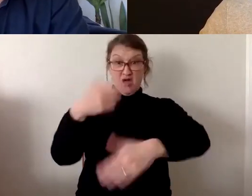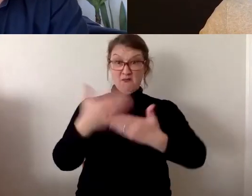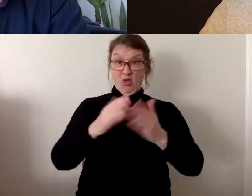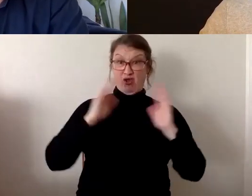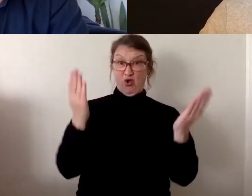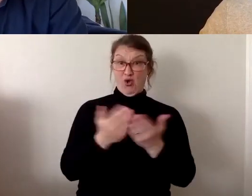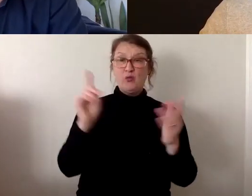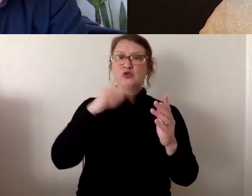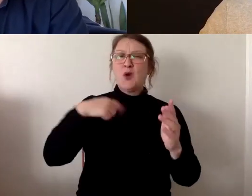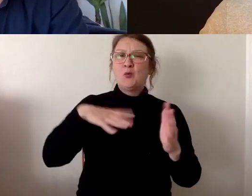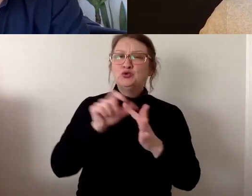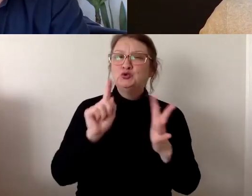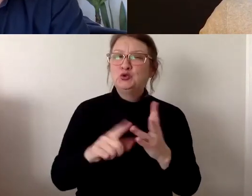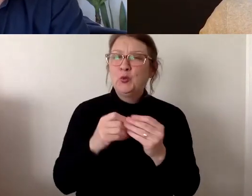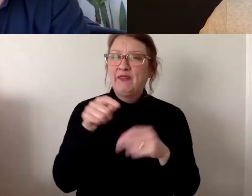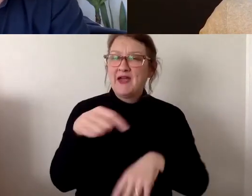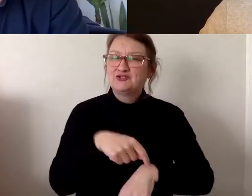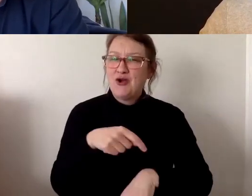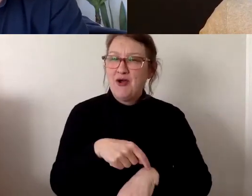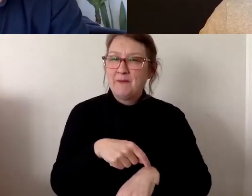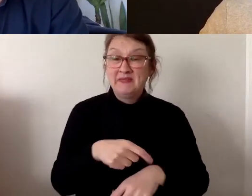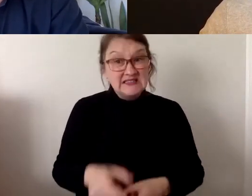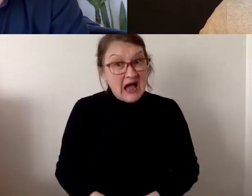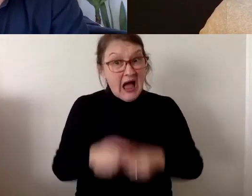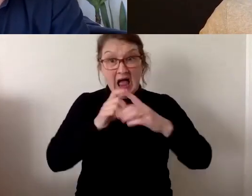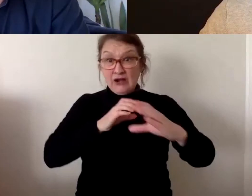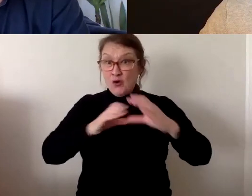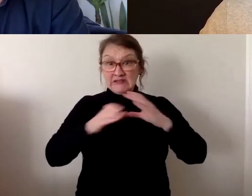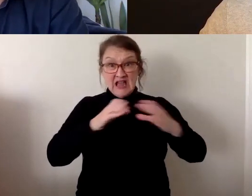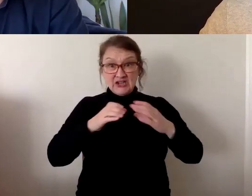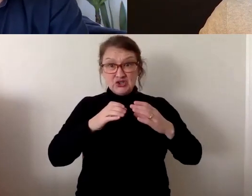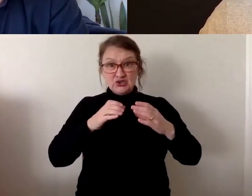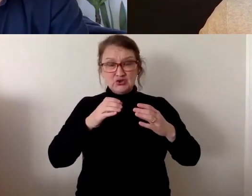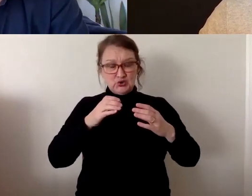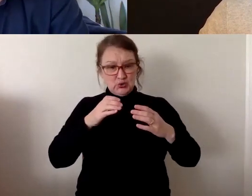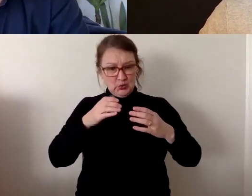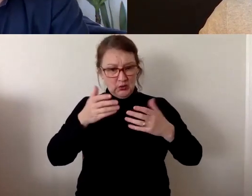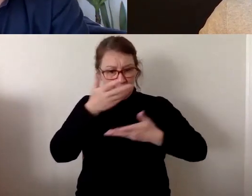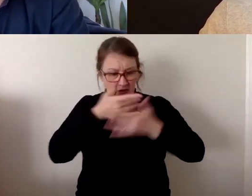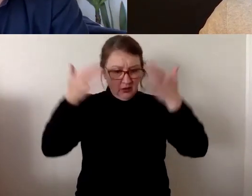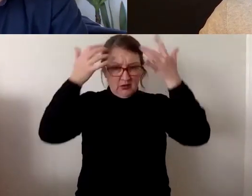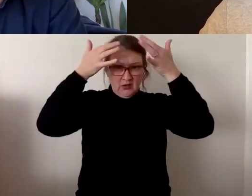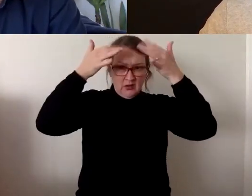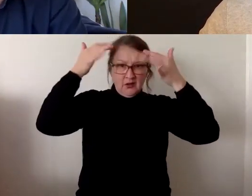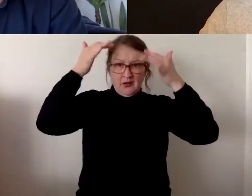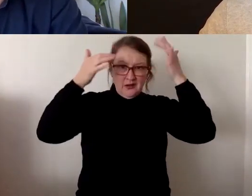It's a hard conversation to have. But if you can have it honestly with yourself and resolve it, then you can turn to the organisation that you're with. And